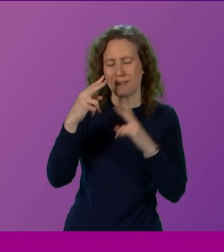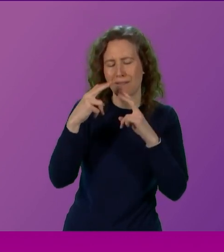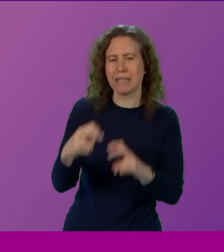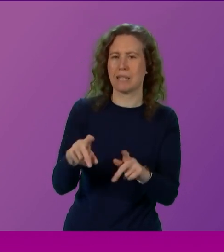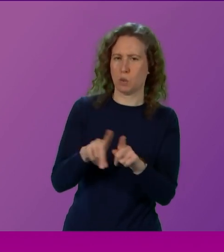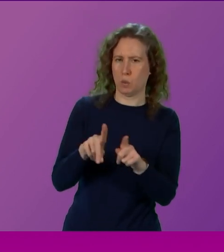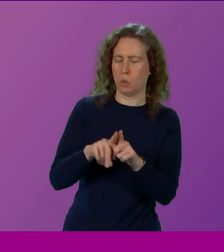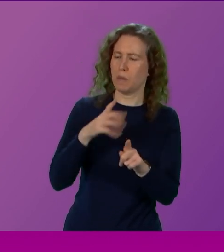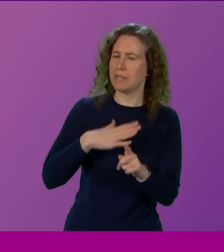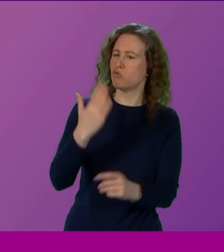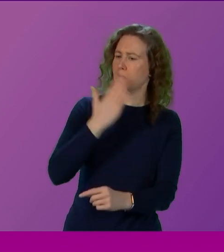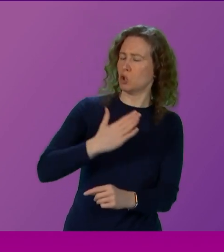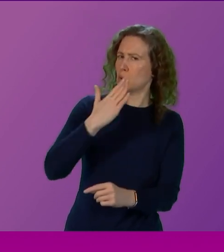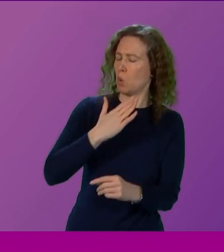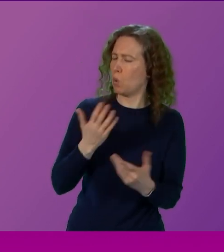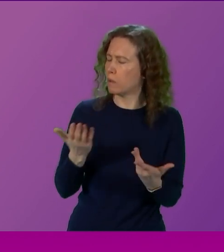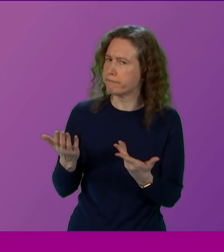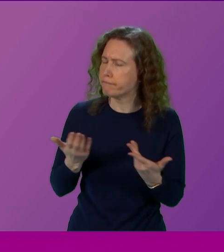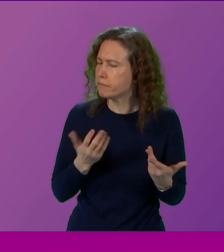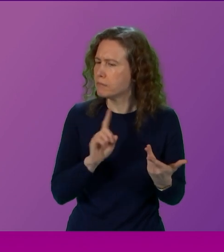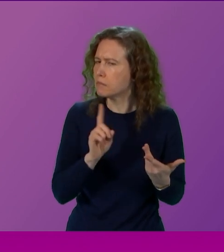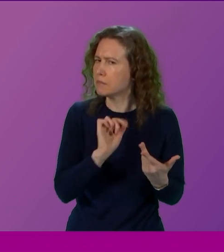satisfy ourselves that there is no substance to those concerns.